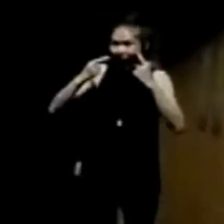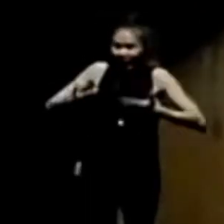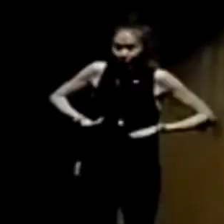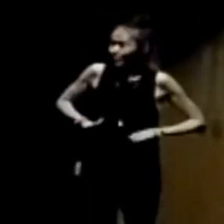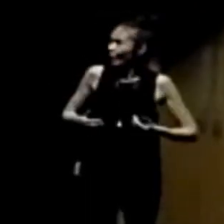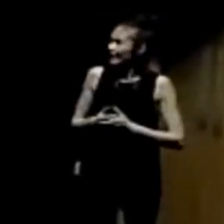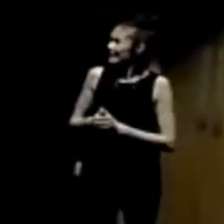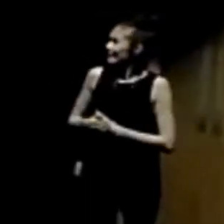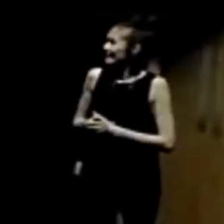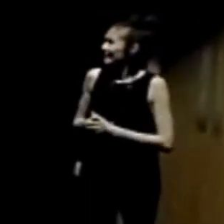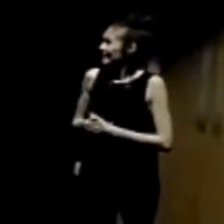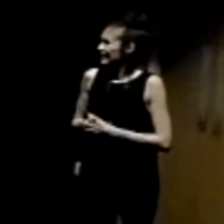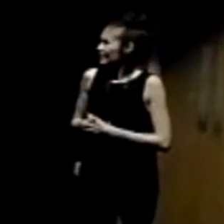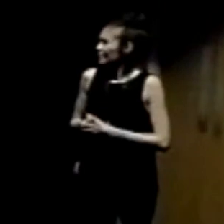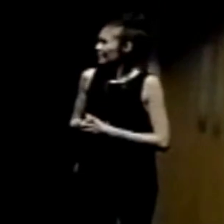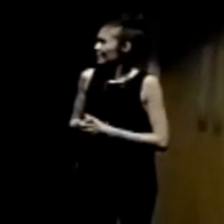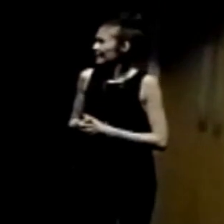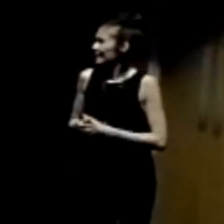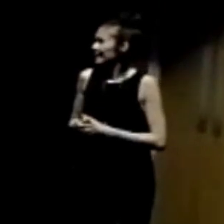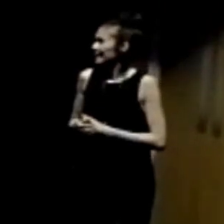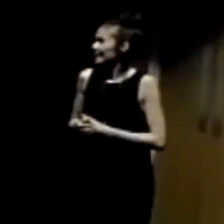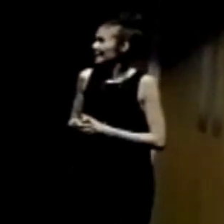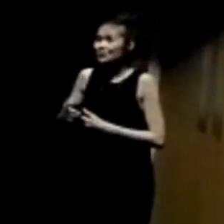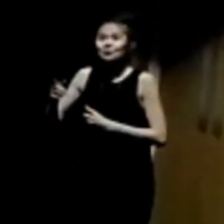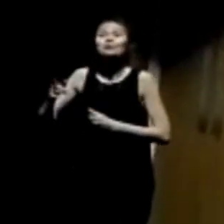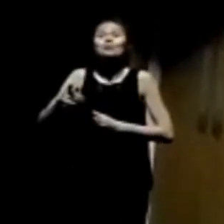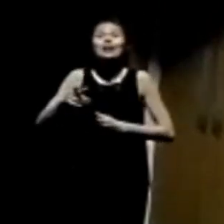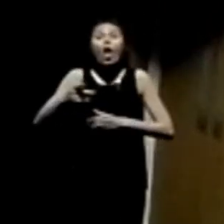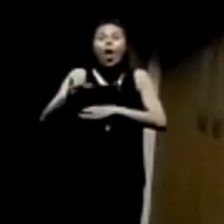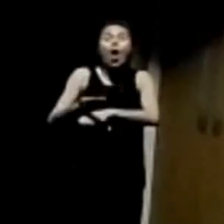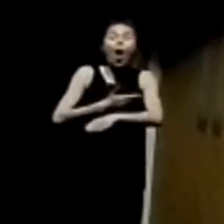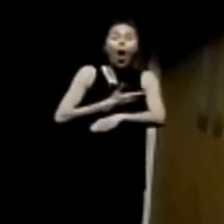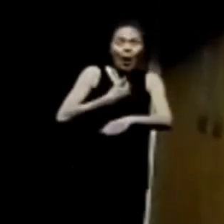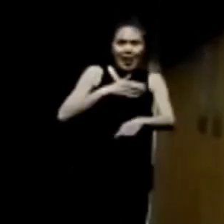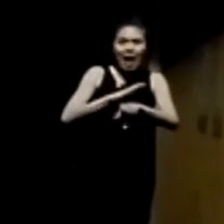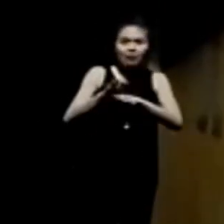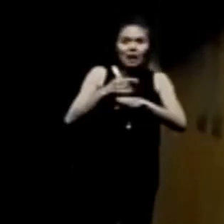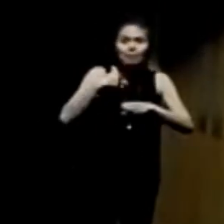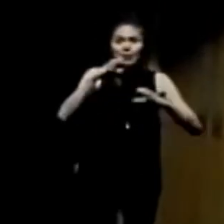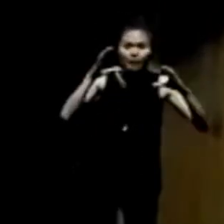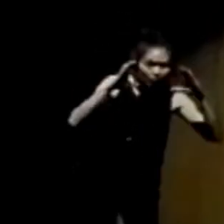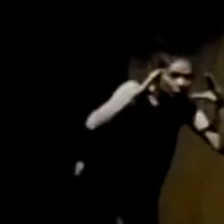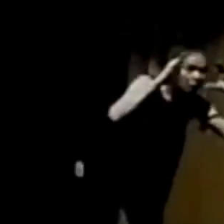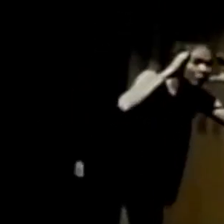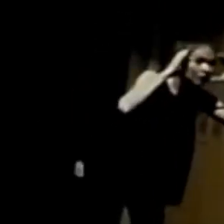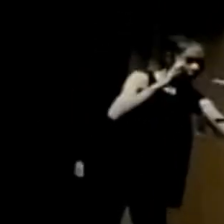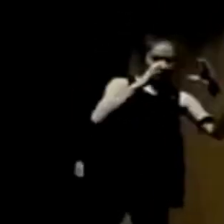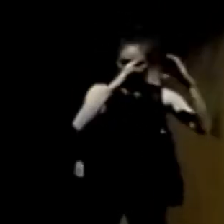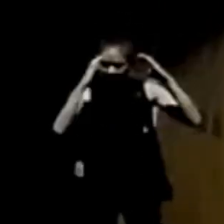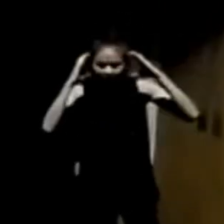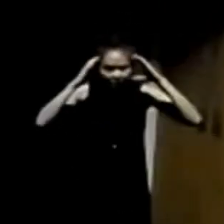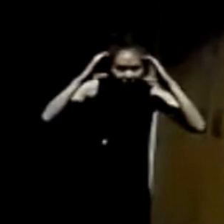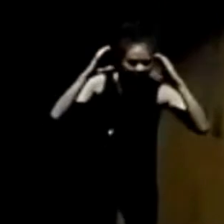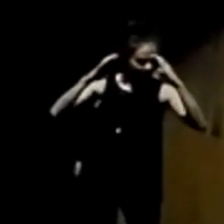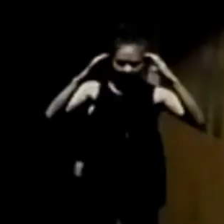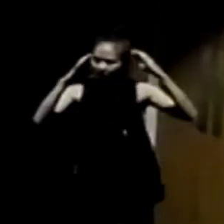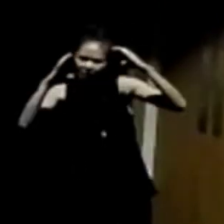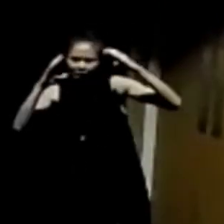So, I'm not going to dash around and do all their heads. I did that earlier today and I ended up having a little bit of a nervous breakdown. LAUGHTER